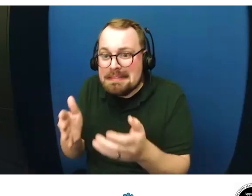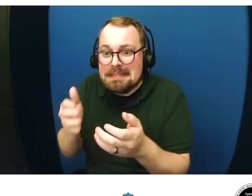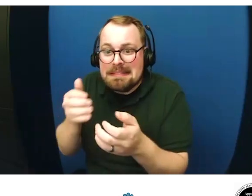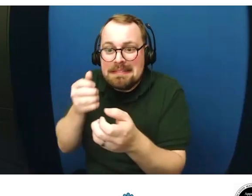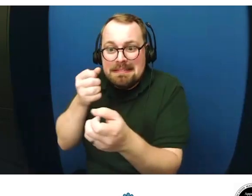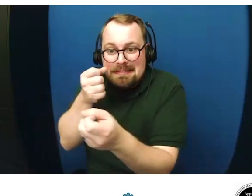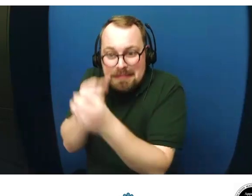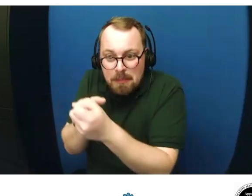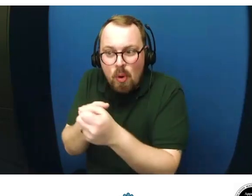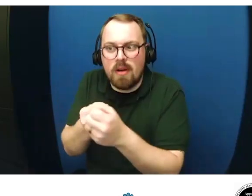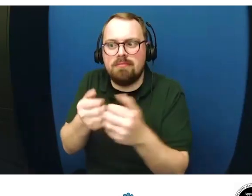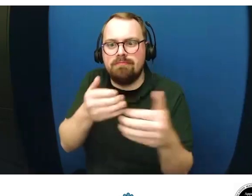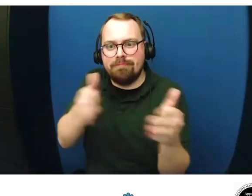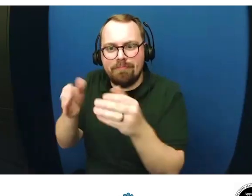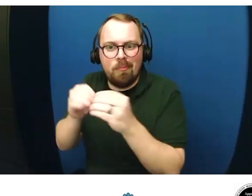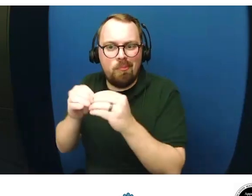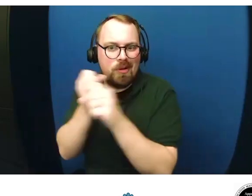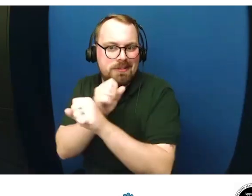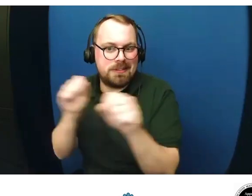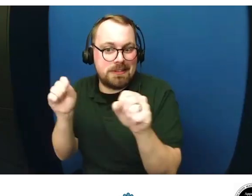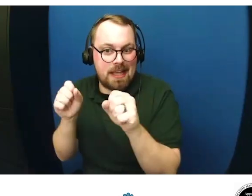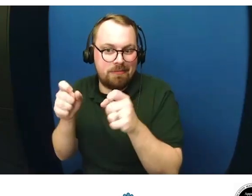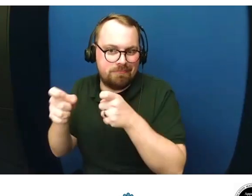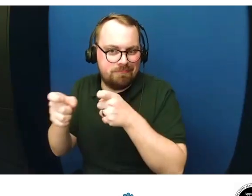Now, if they have a stress management strategy that